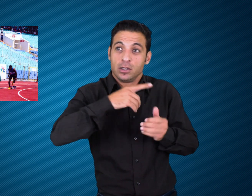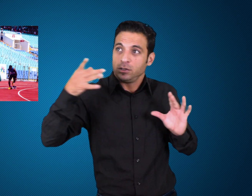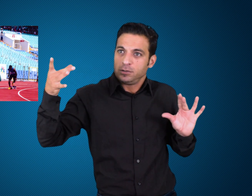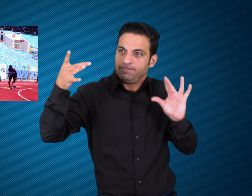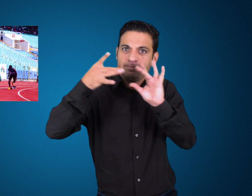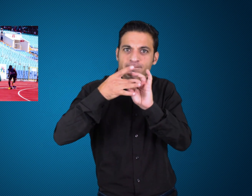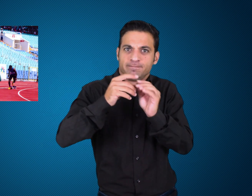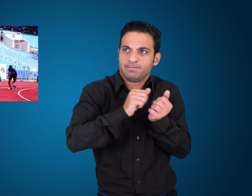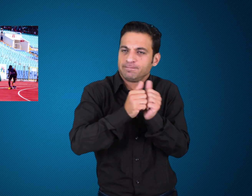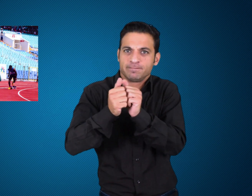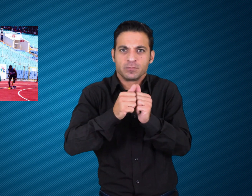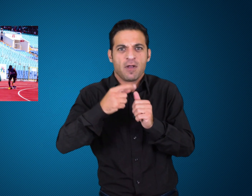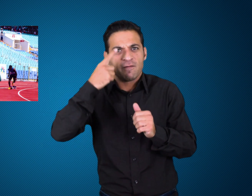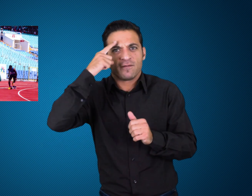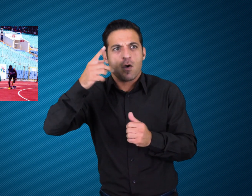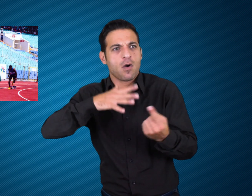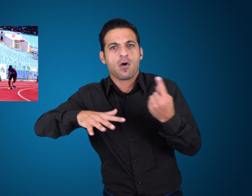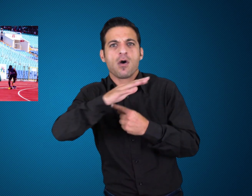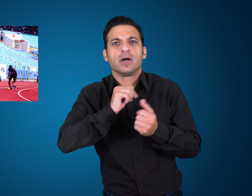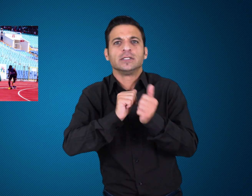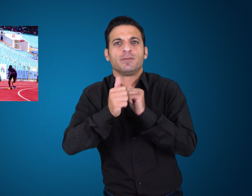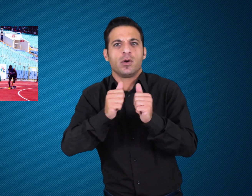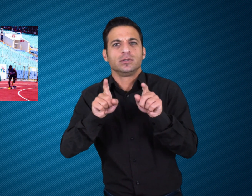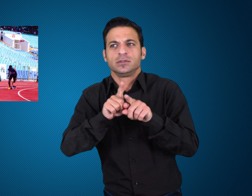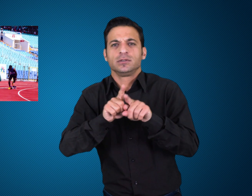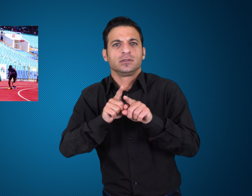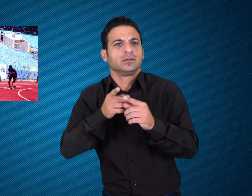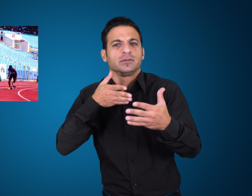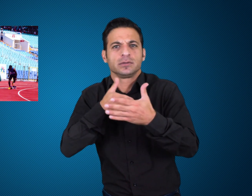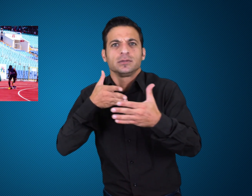associations is vital to combating